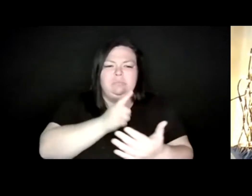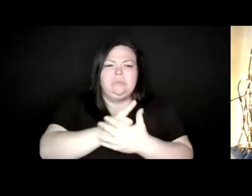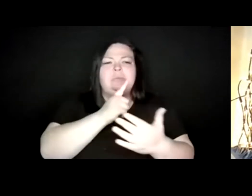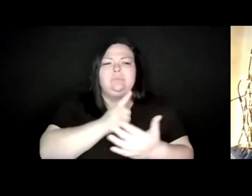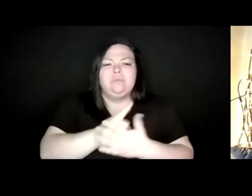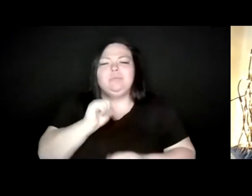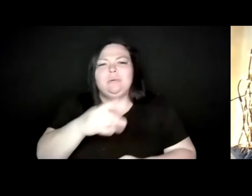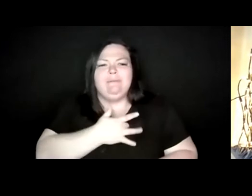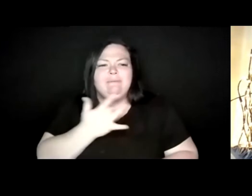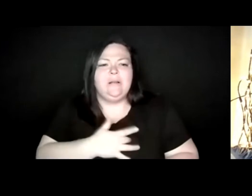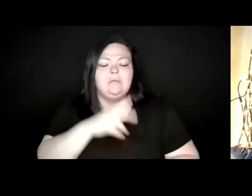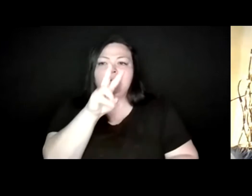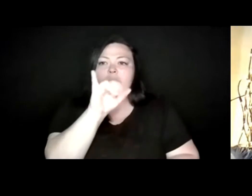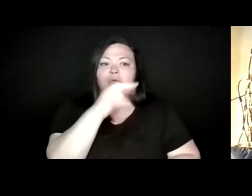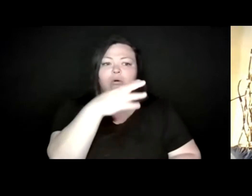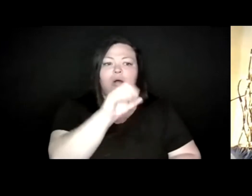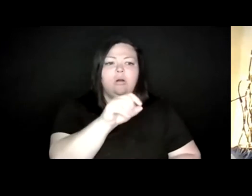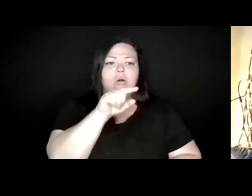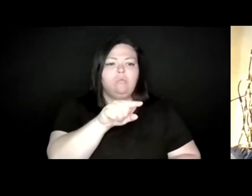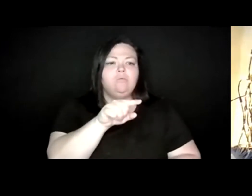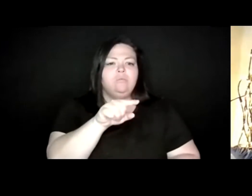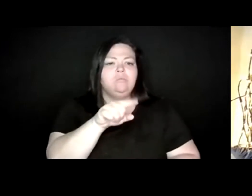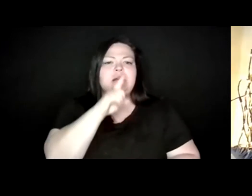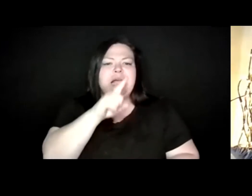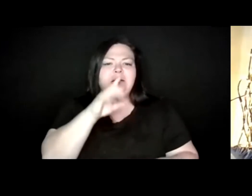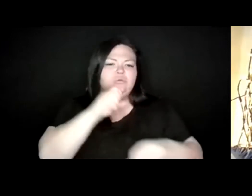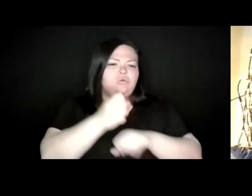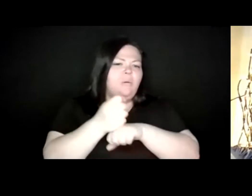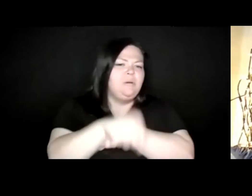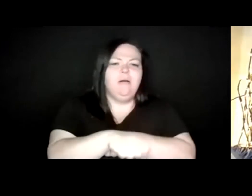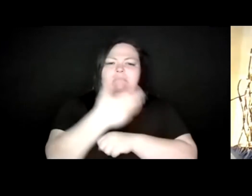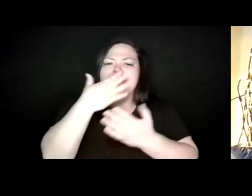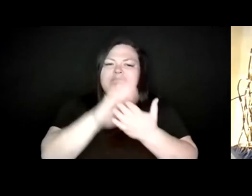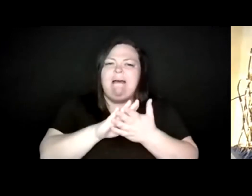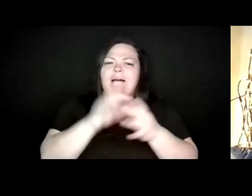Virago: a termagant, a domineering and bad-tempered hellcat./